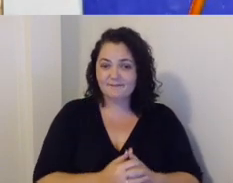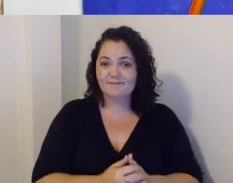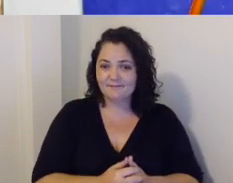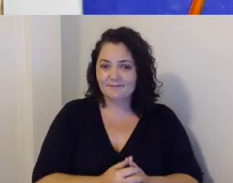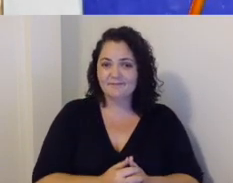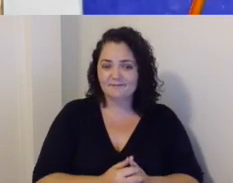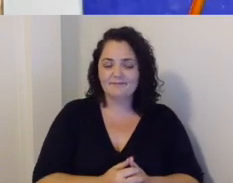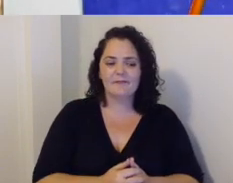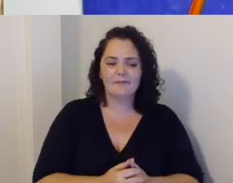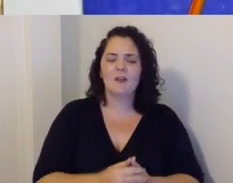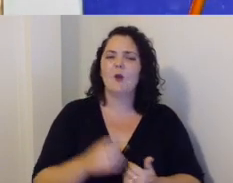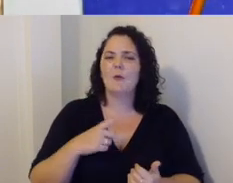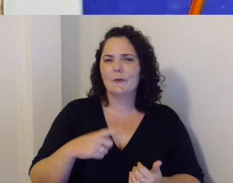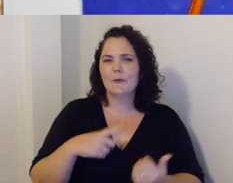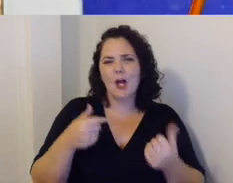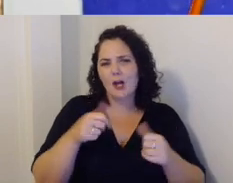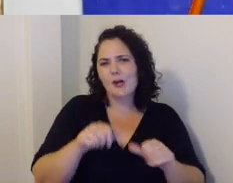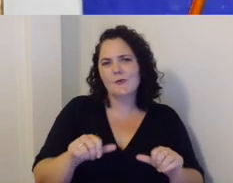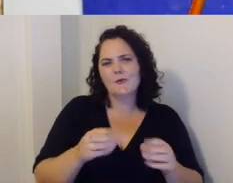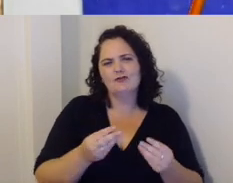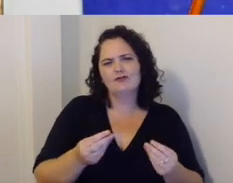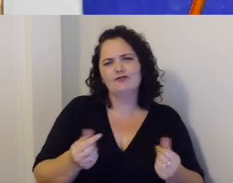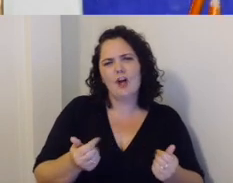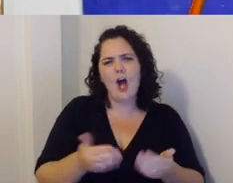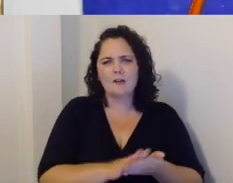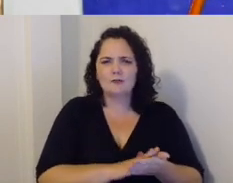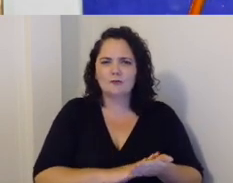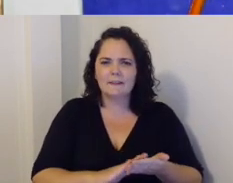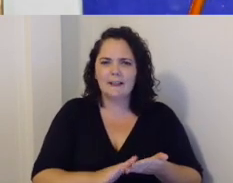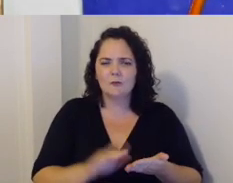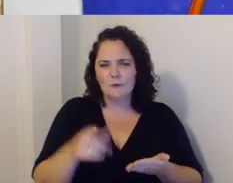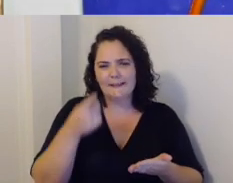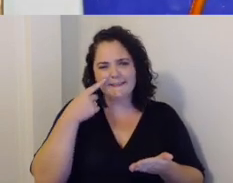now the whole purpose of working with these dry grounds is to see the different effects that it